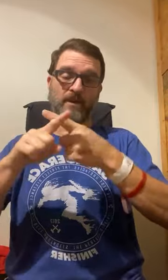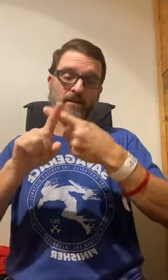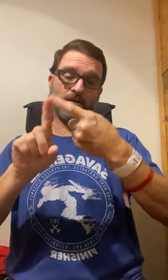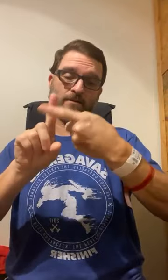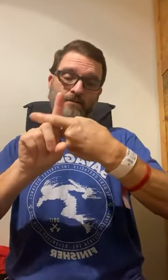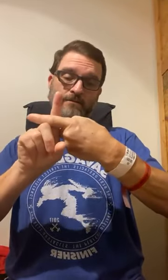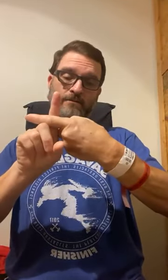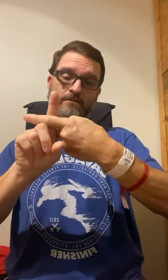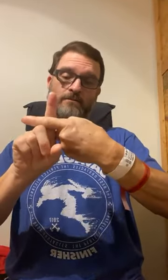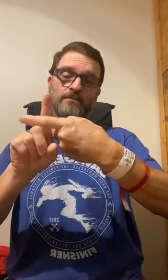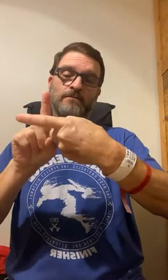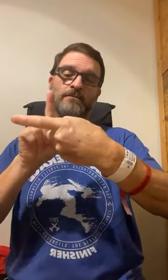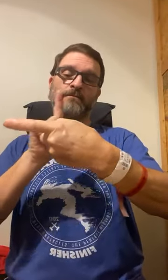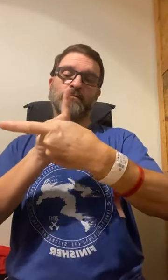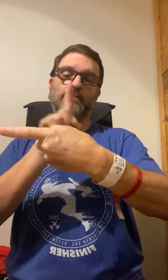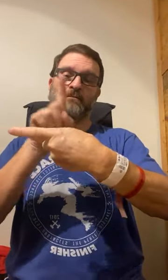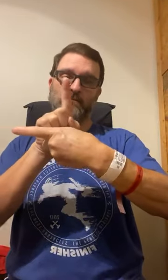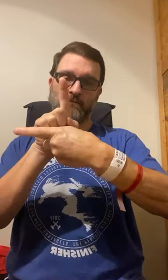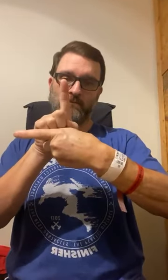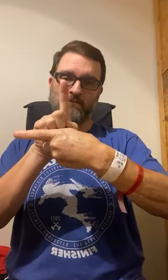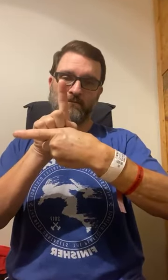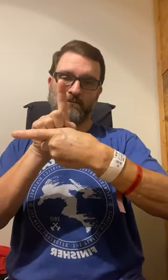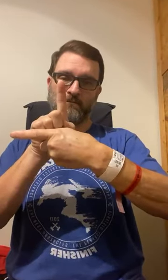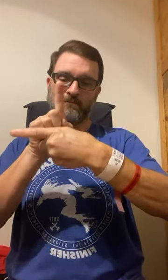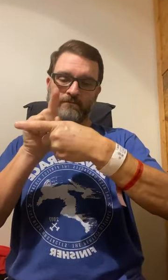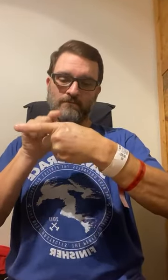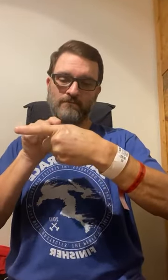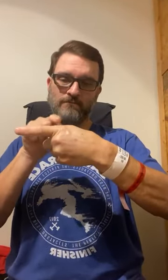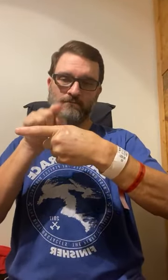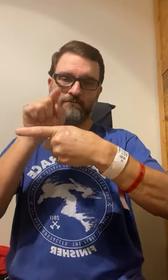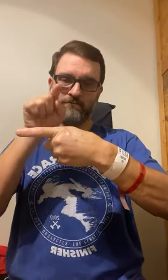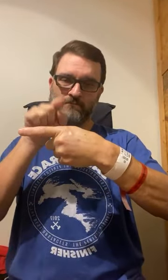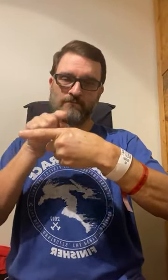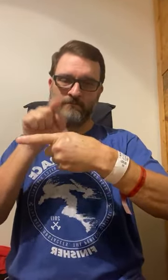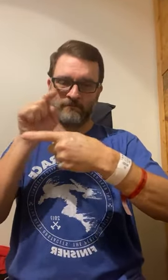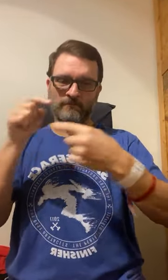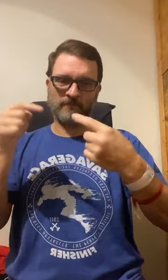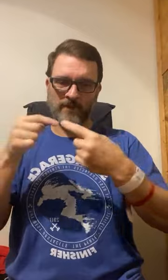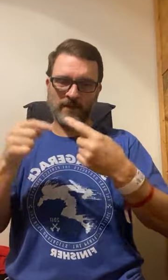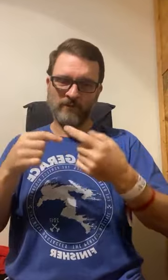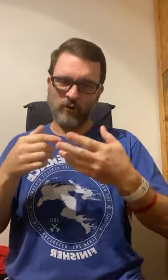Plus also this area next to my spine was also very painful.